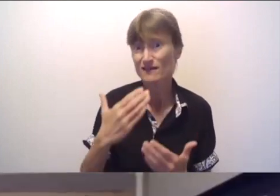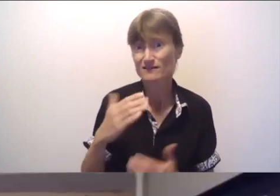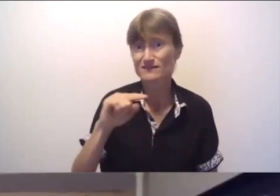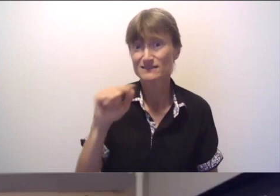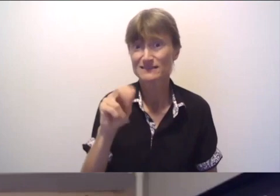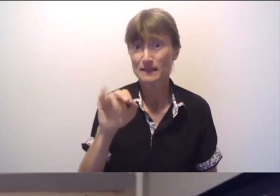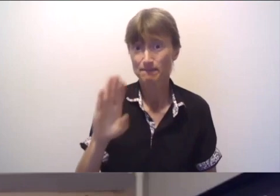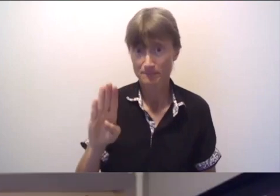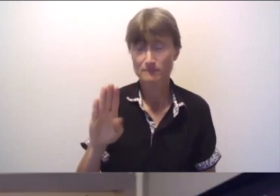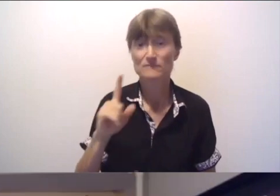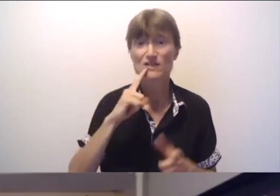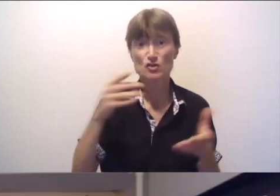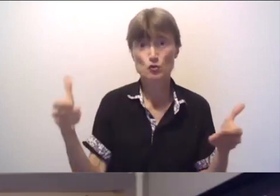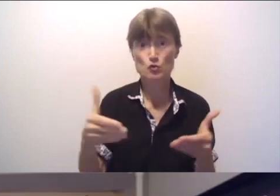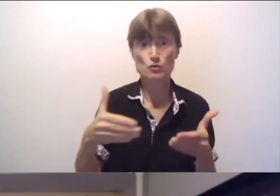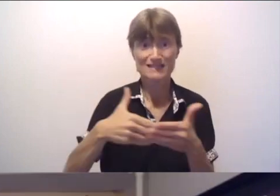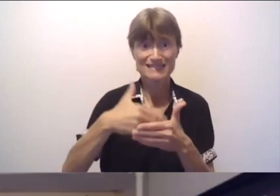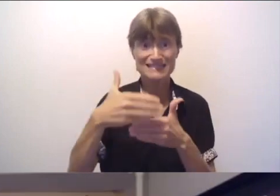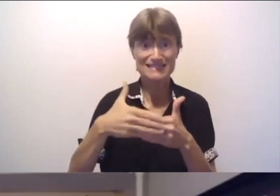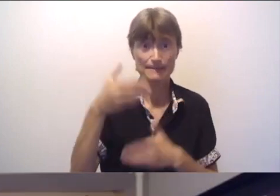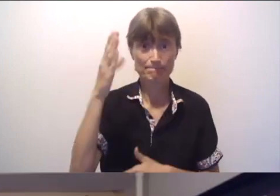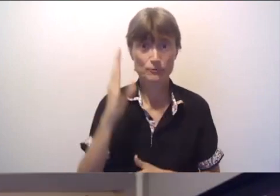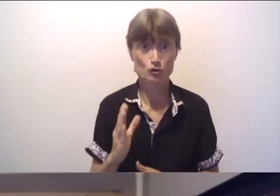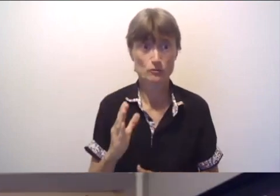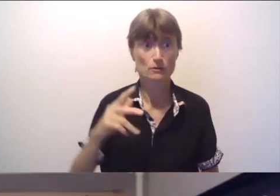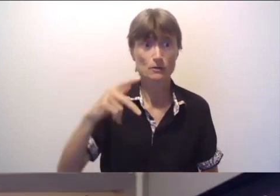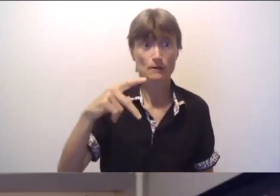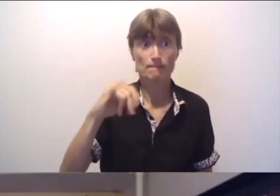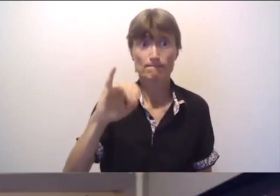introduce our next speaker pierre luke landry